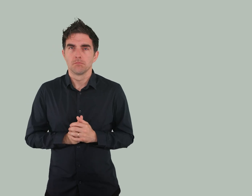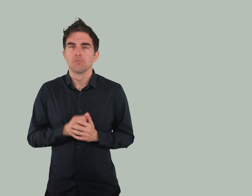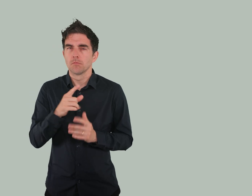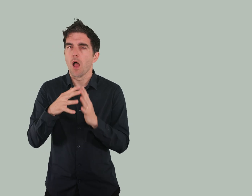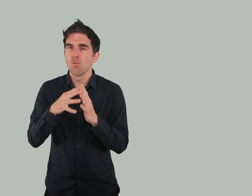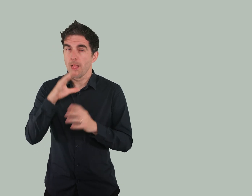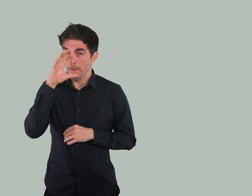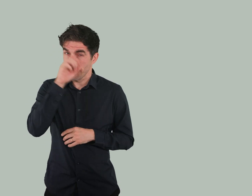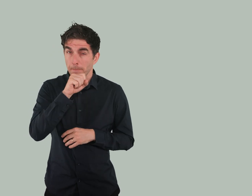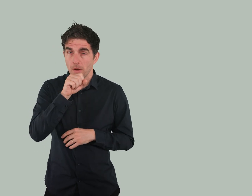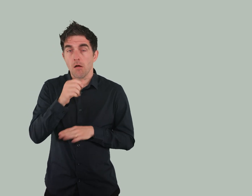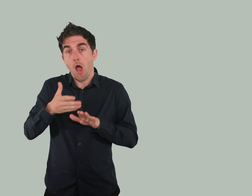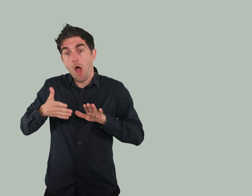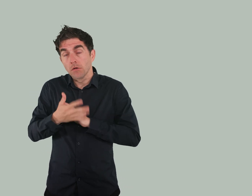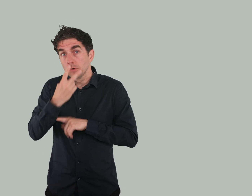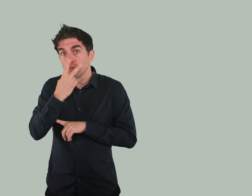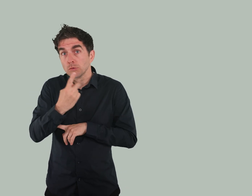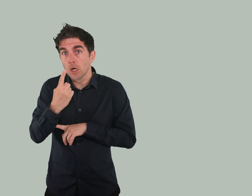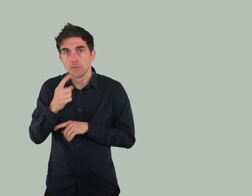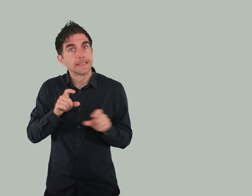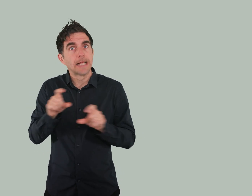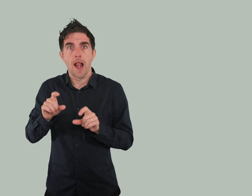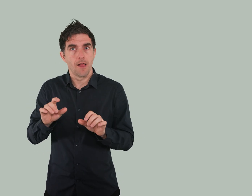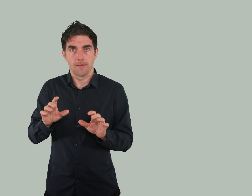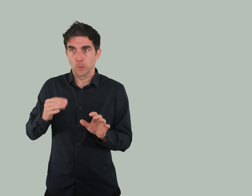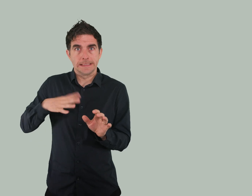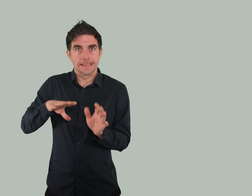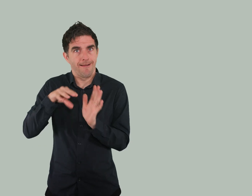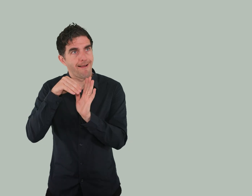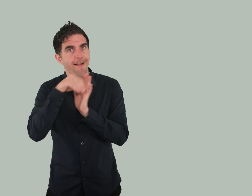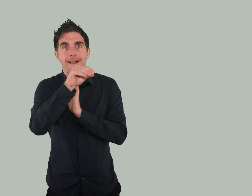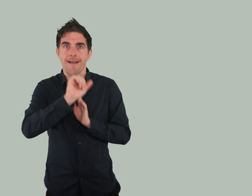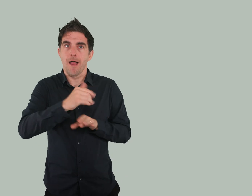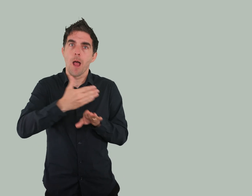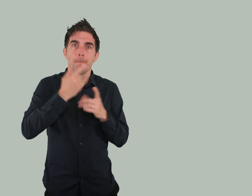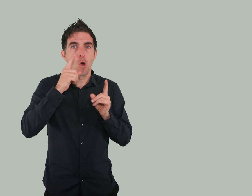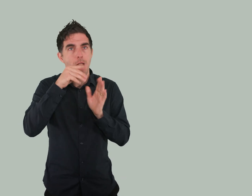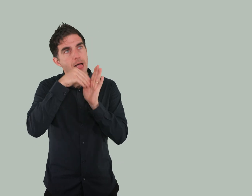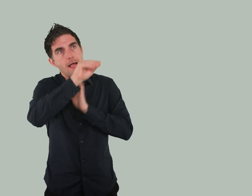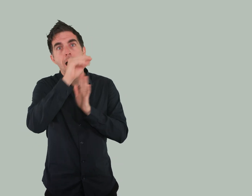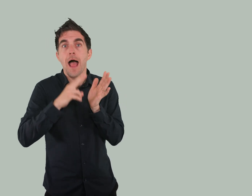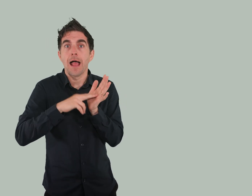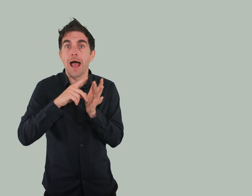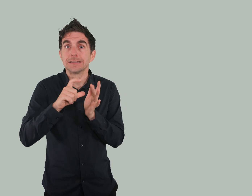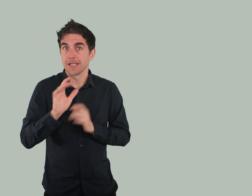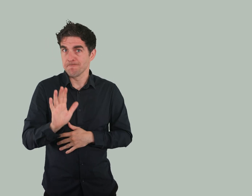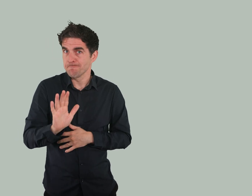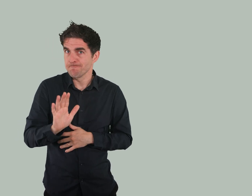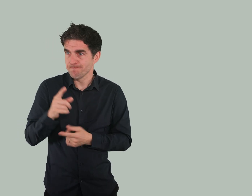But it is worth remembering that under-21s remain exempt from employer NICs